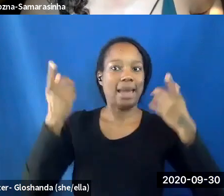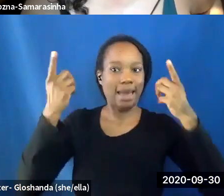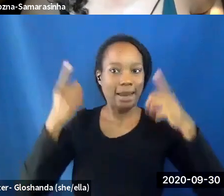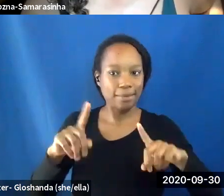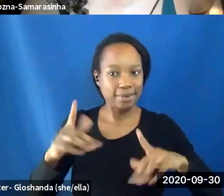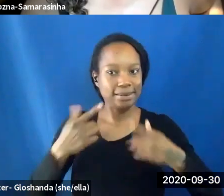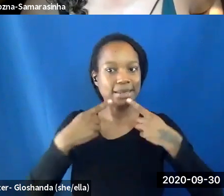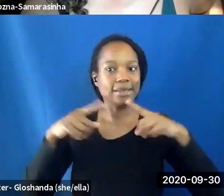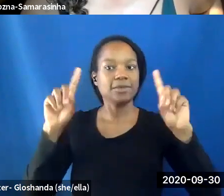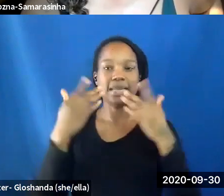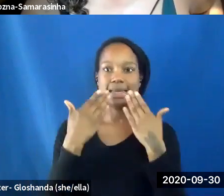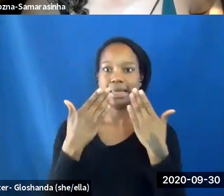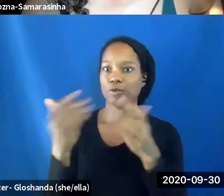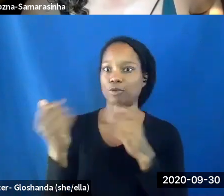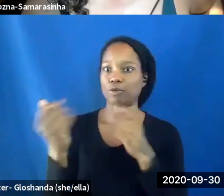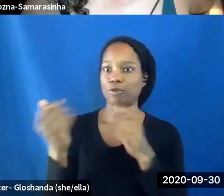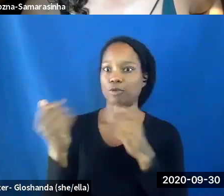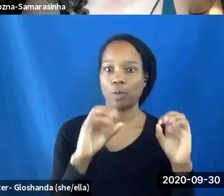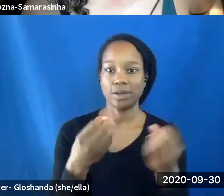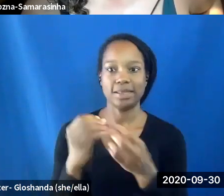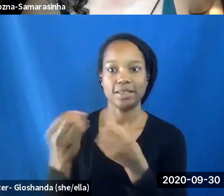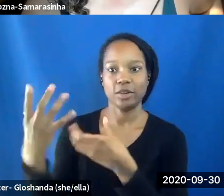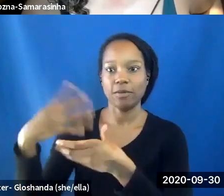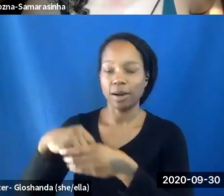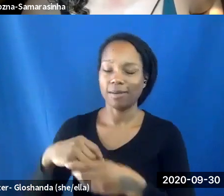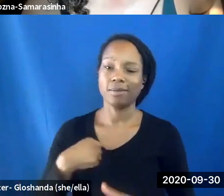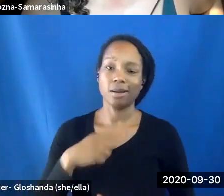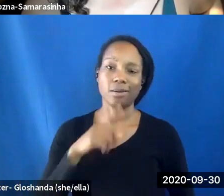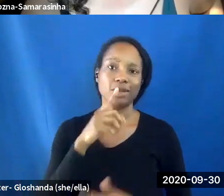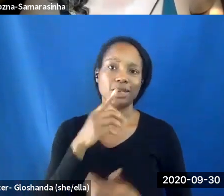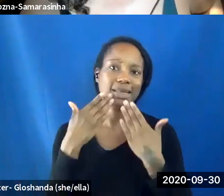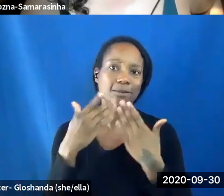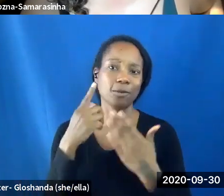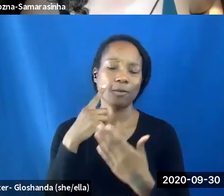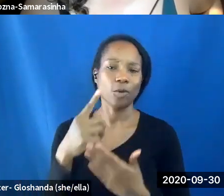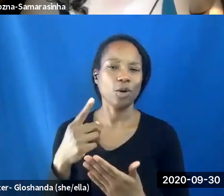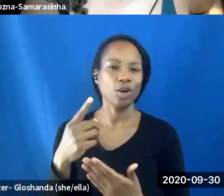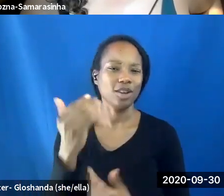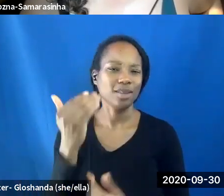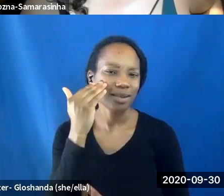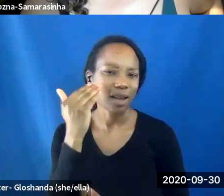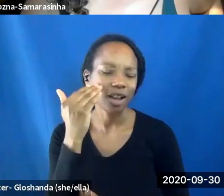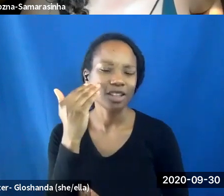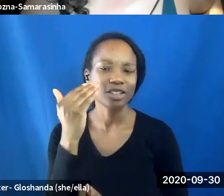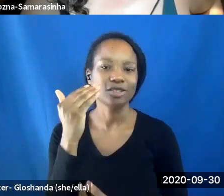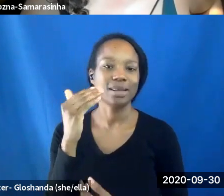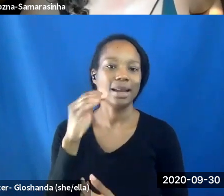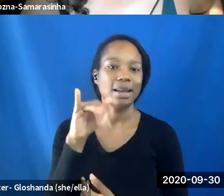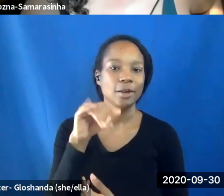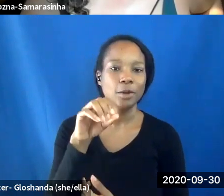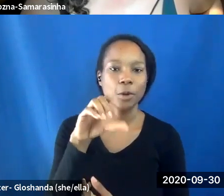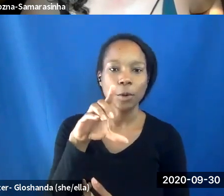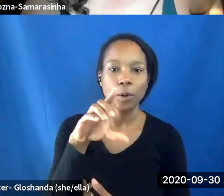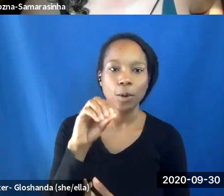I'm just really grateful for the breadth of knowledge that Yolo, Elliot, Andrea were able to cover